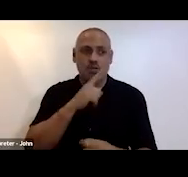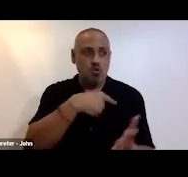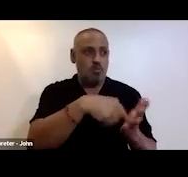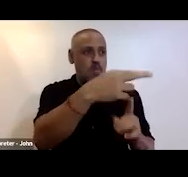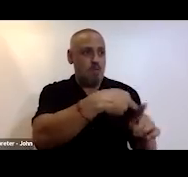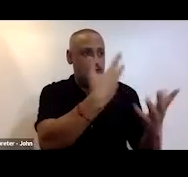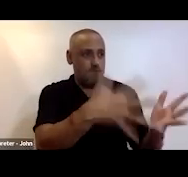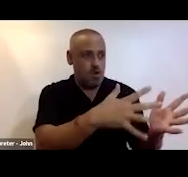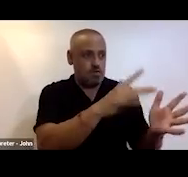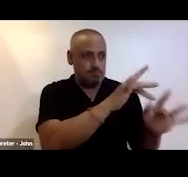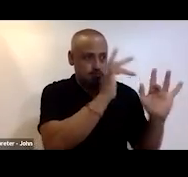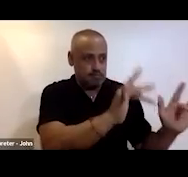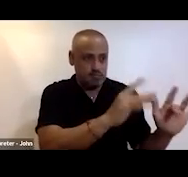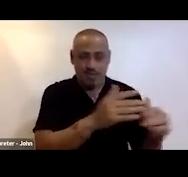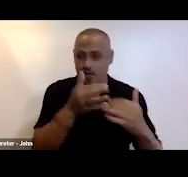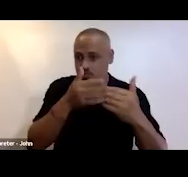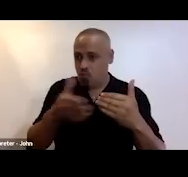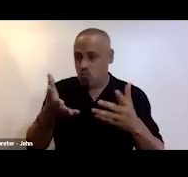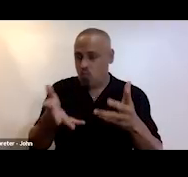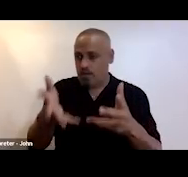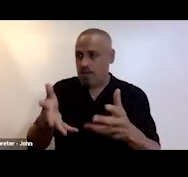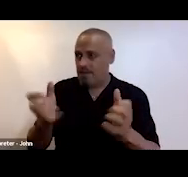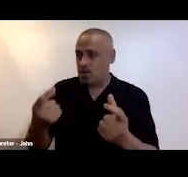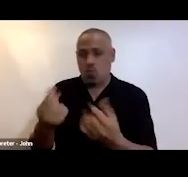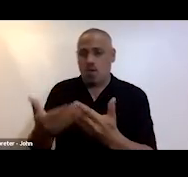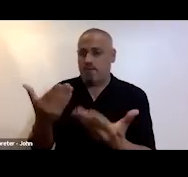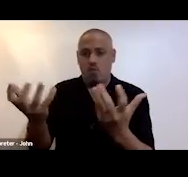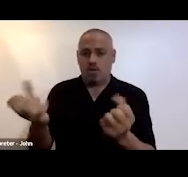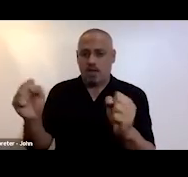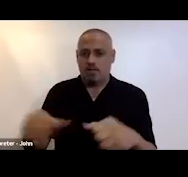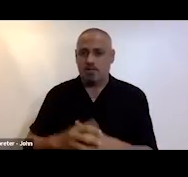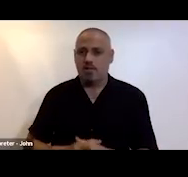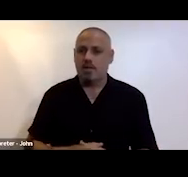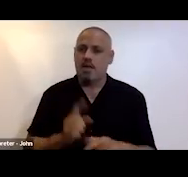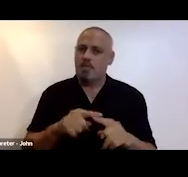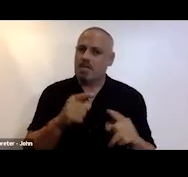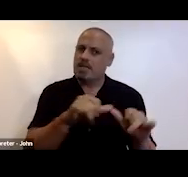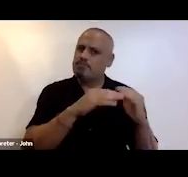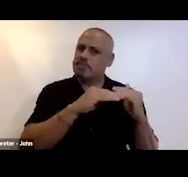and then whatever's left over after that, you can do with what you want to, but at least they're stably housed